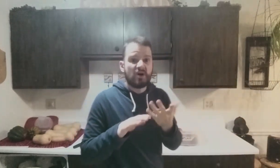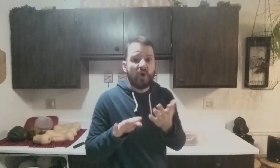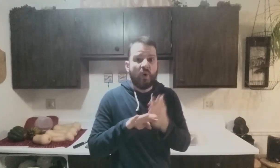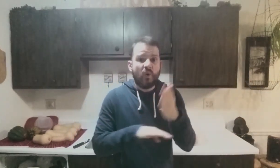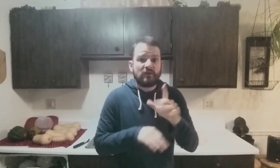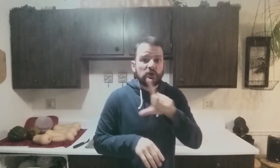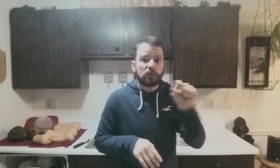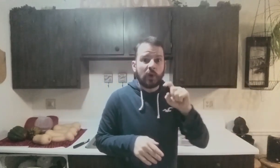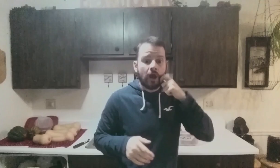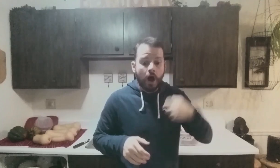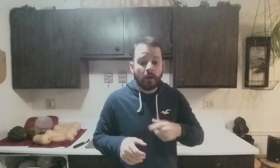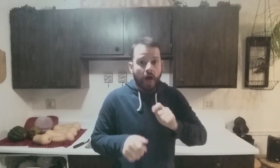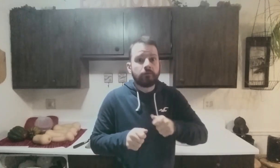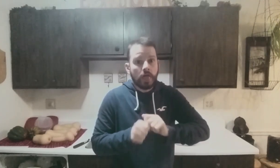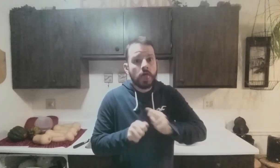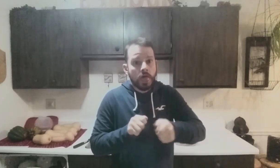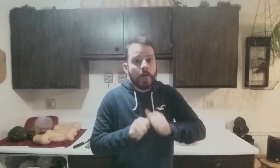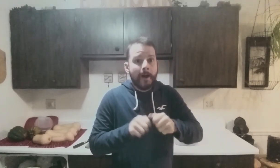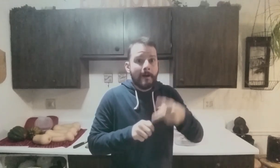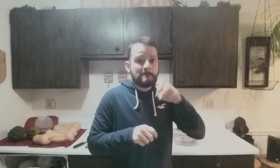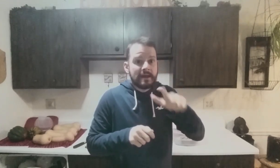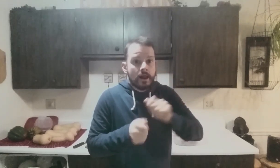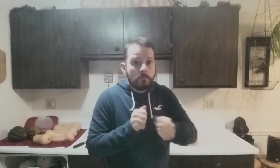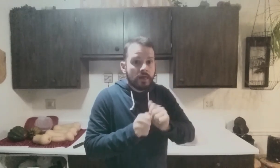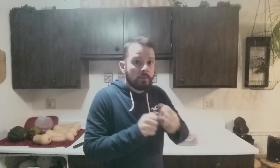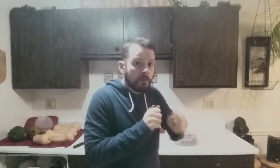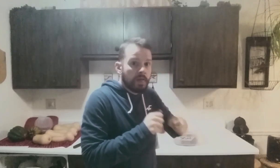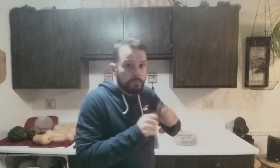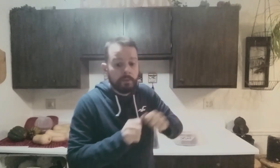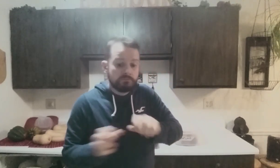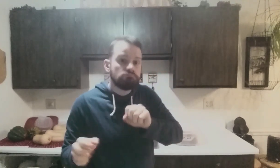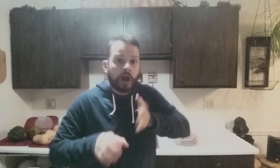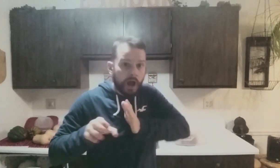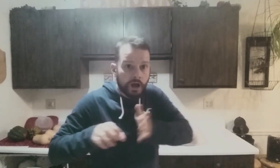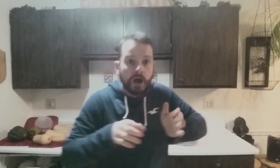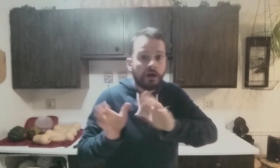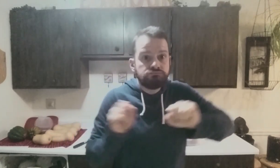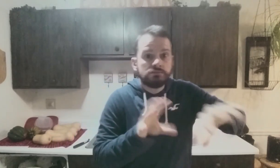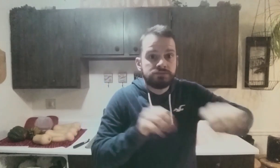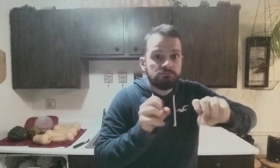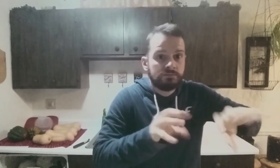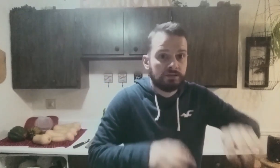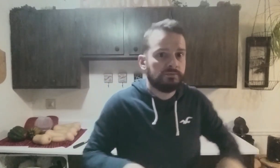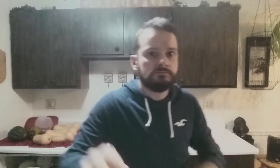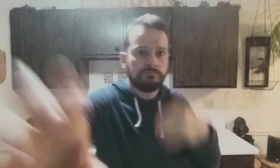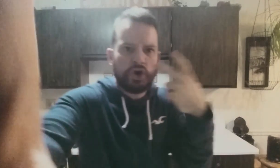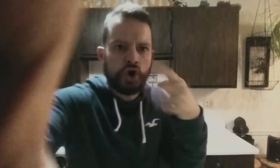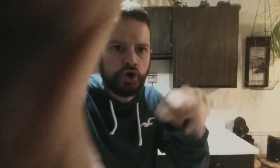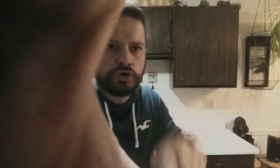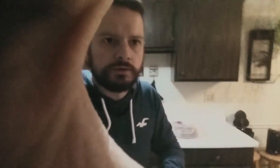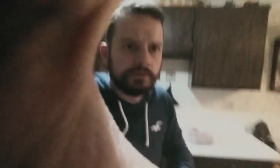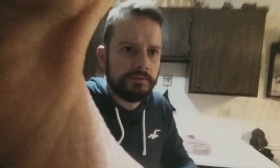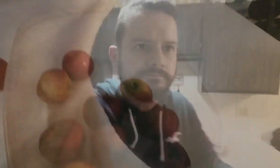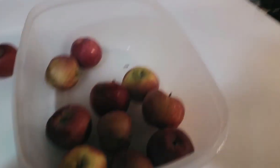There are over 20 apples and I have to peel all of them, cut and toss them in the pot. Look.